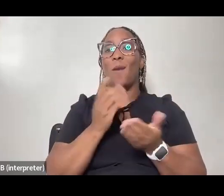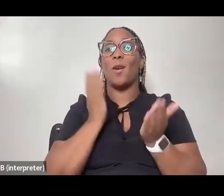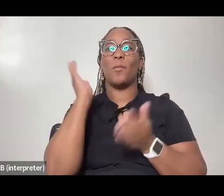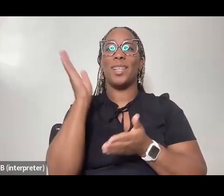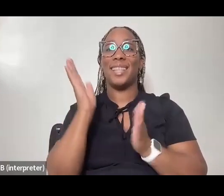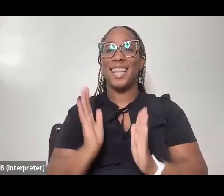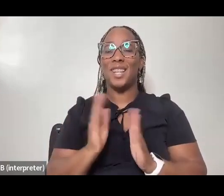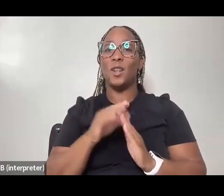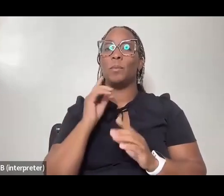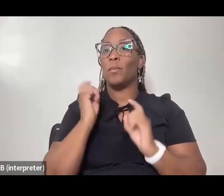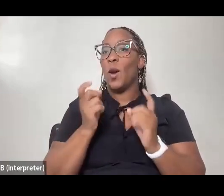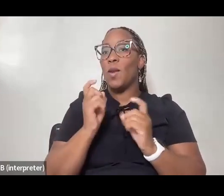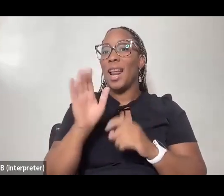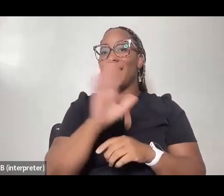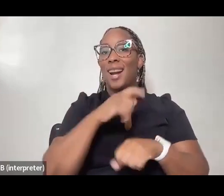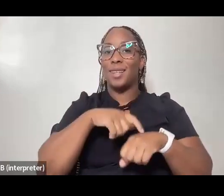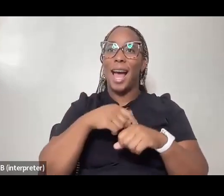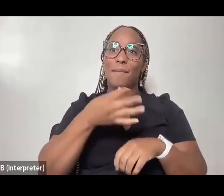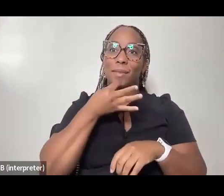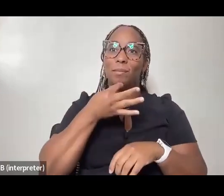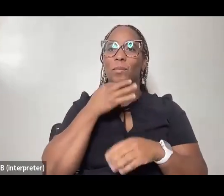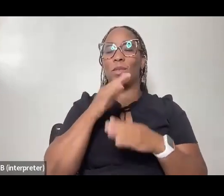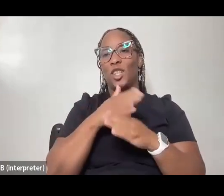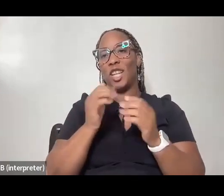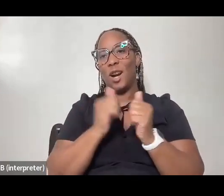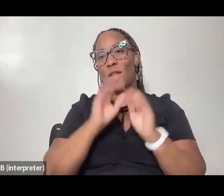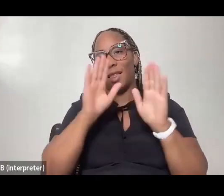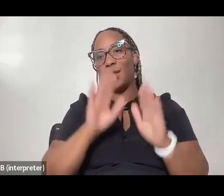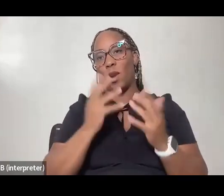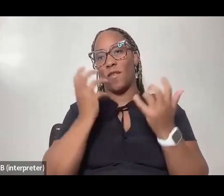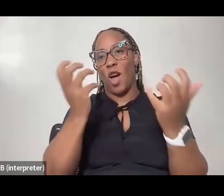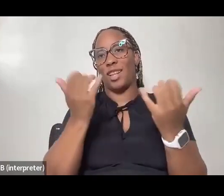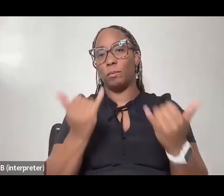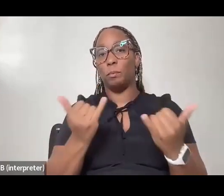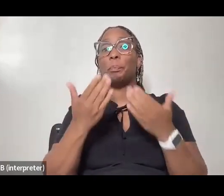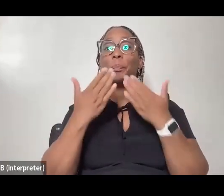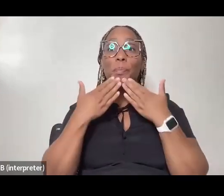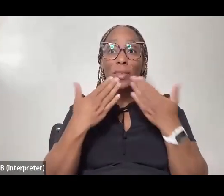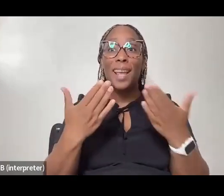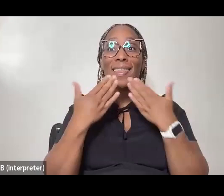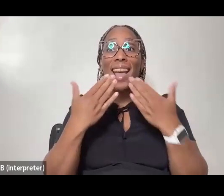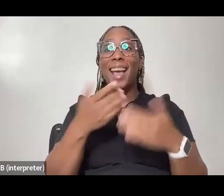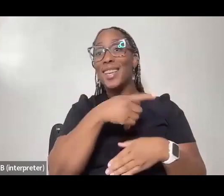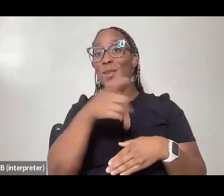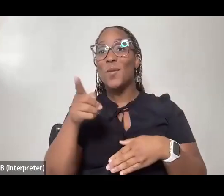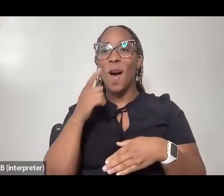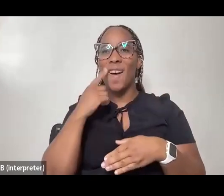time and expertise to share with this wonderful audience today. And thank you all so much for attending.